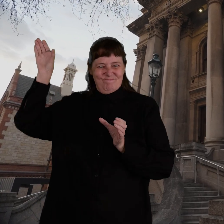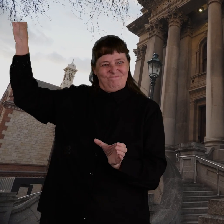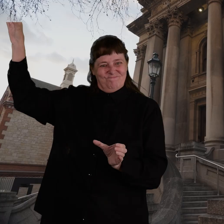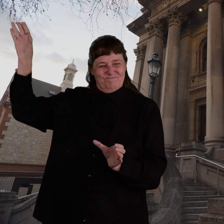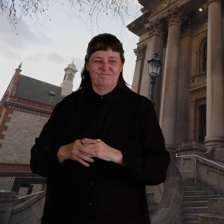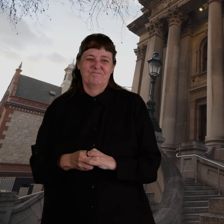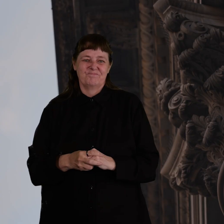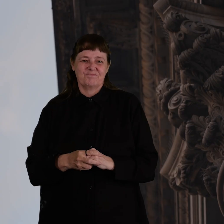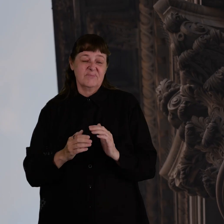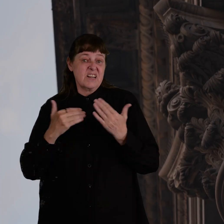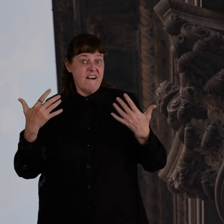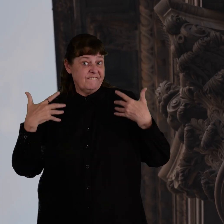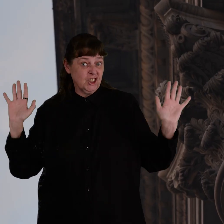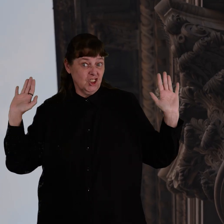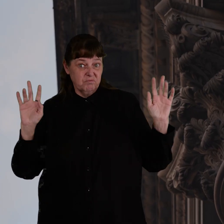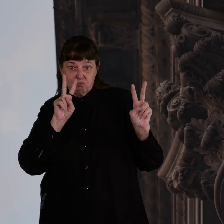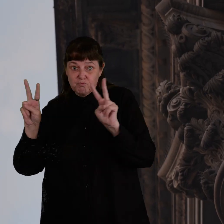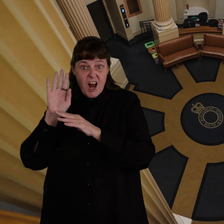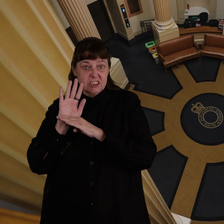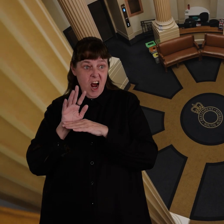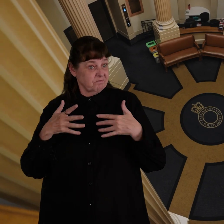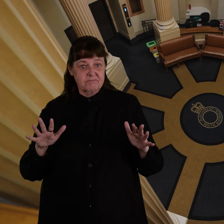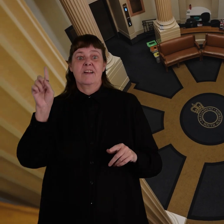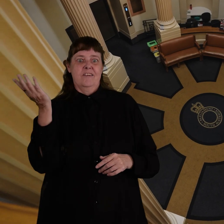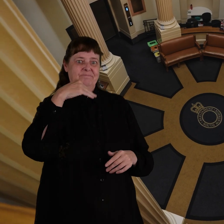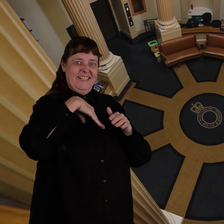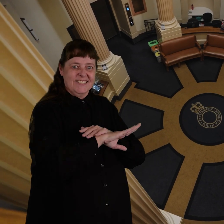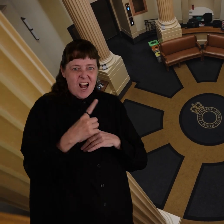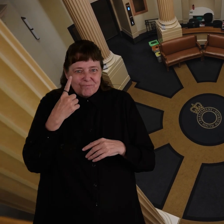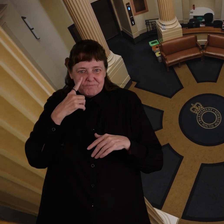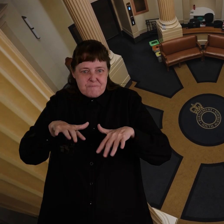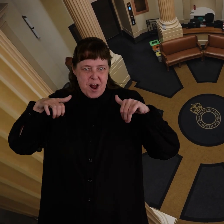we're going to head inside to Parliament House and have a look at our main entryway, Centre Hall.